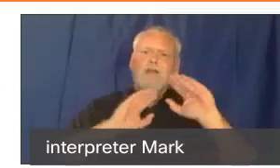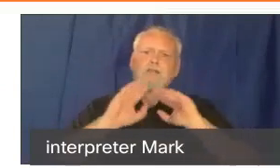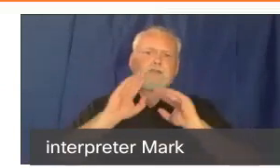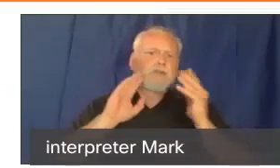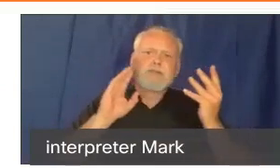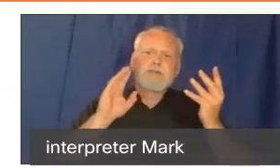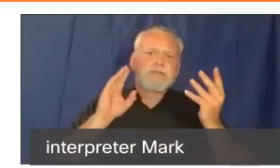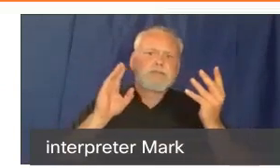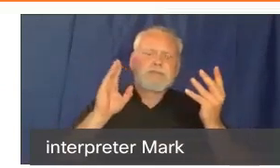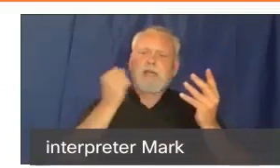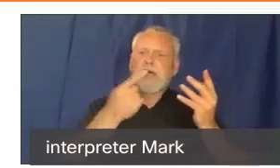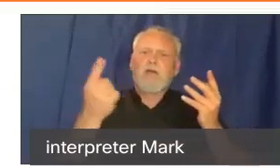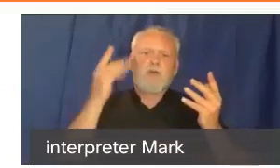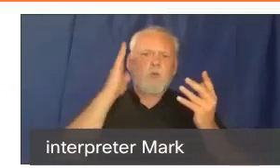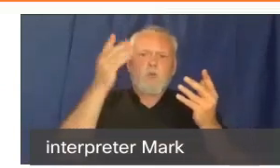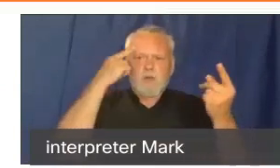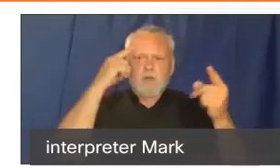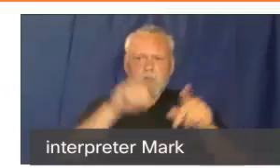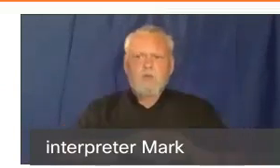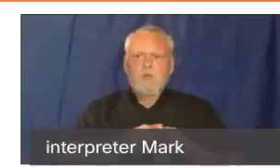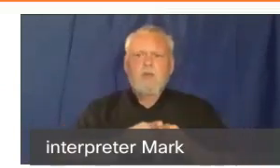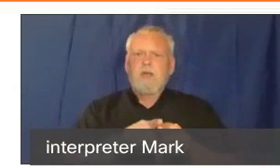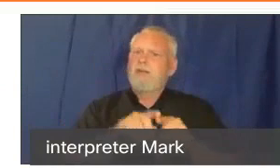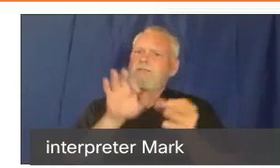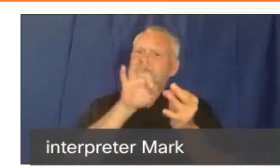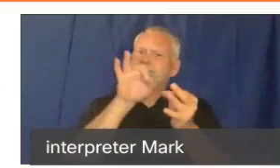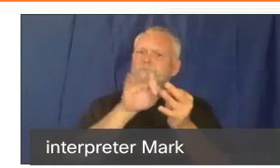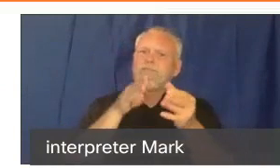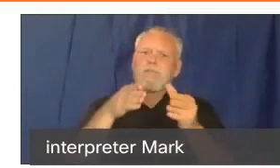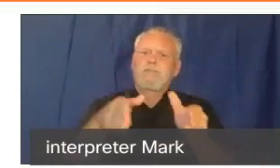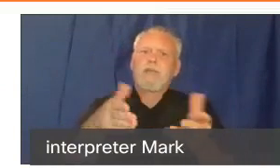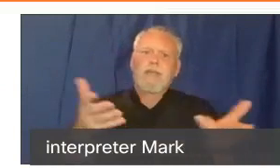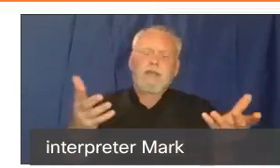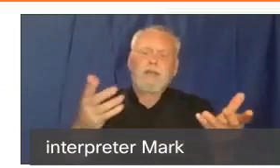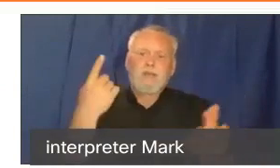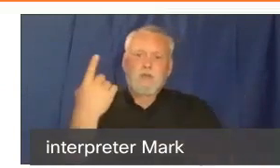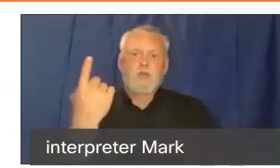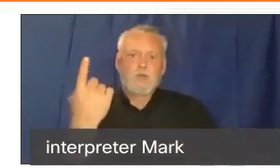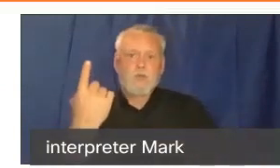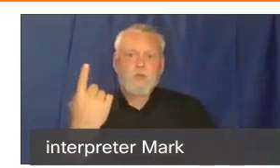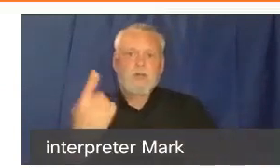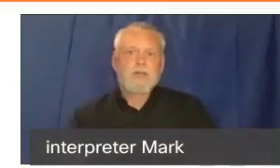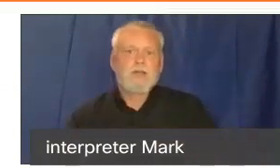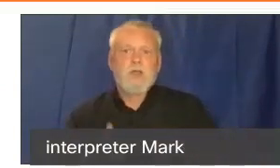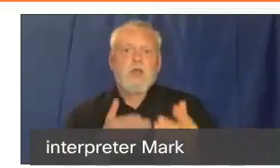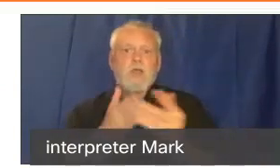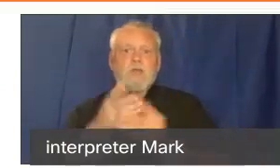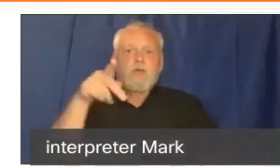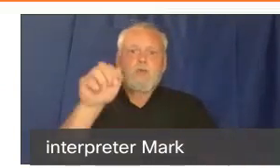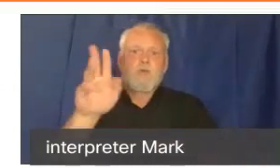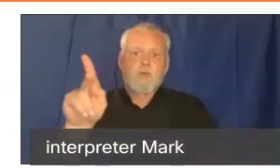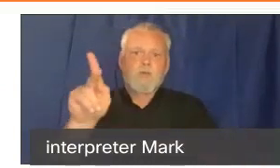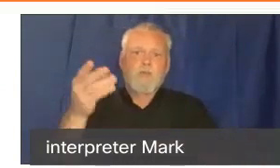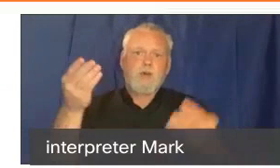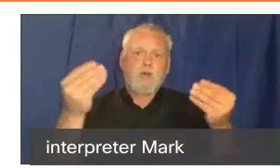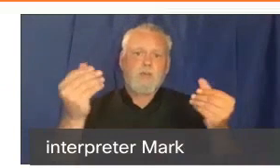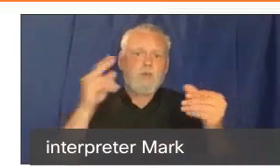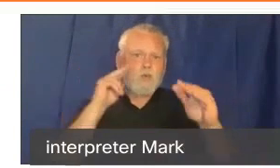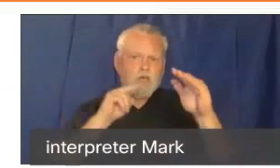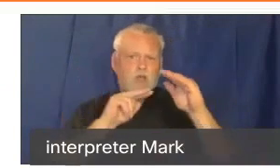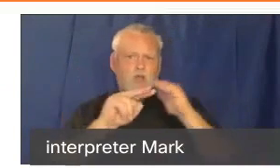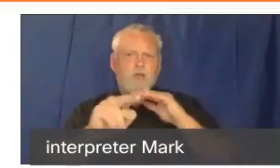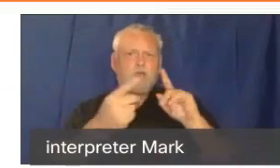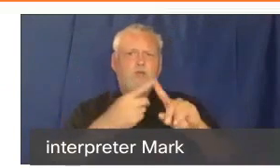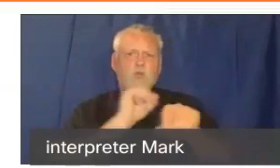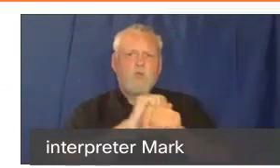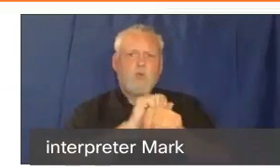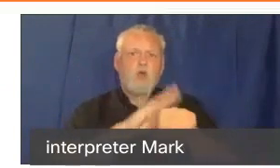Would would agree that the ideal path would be the 1 through the park property and we look forward to work on that with you all.